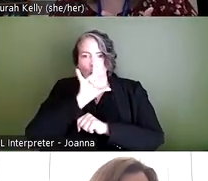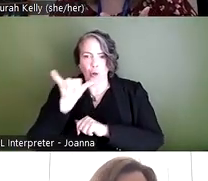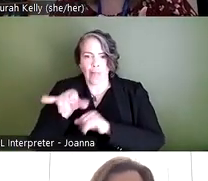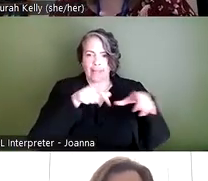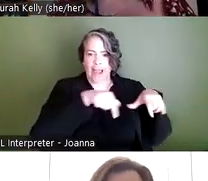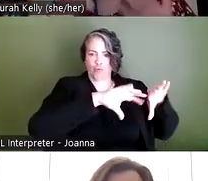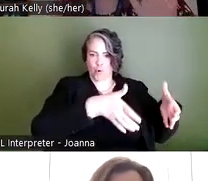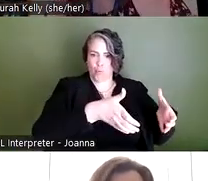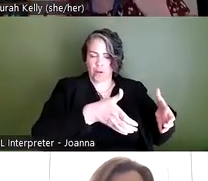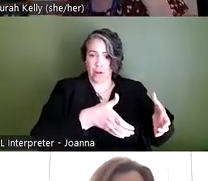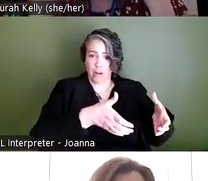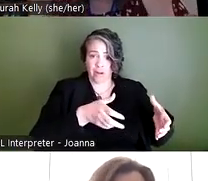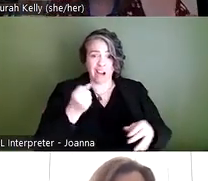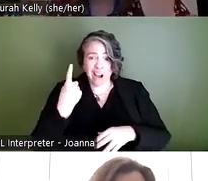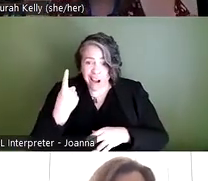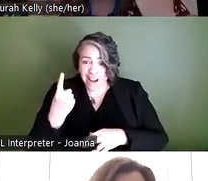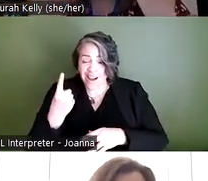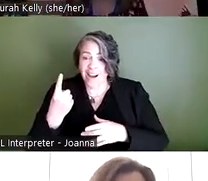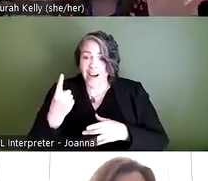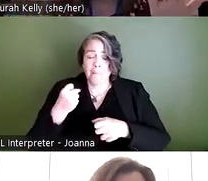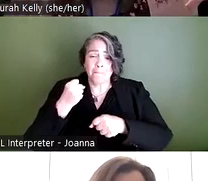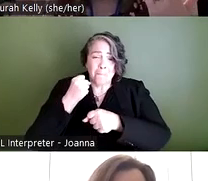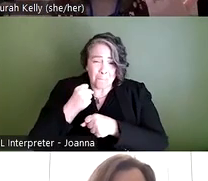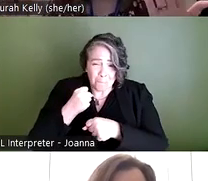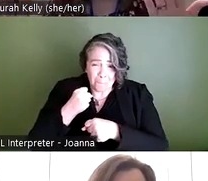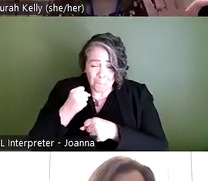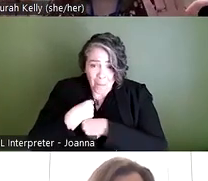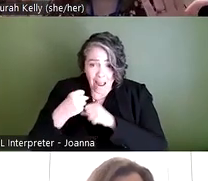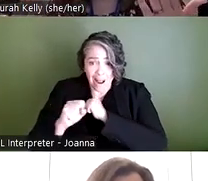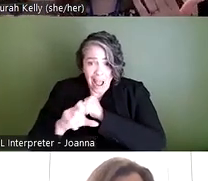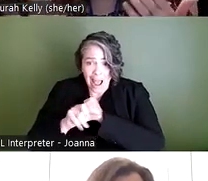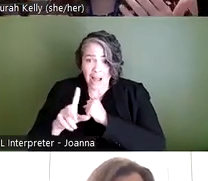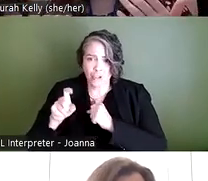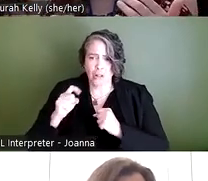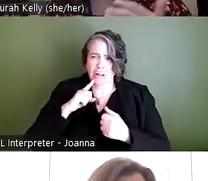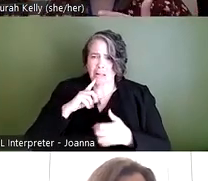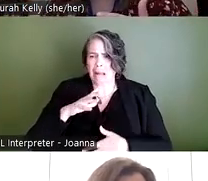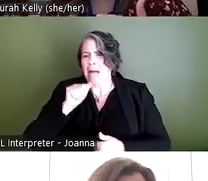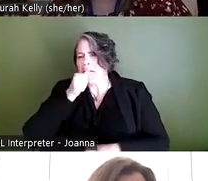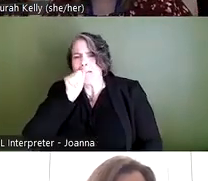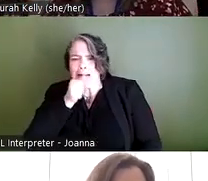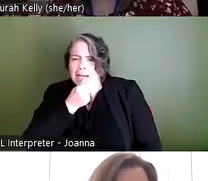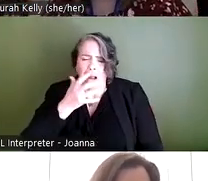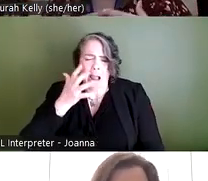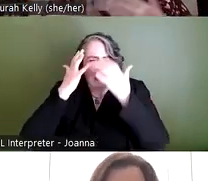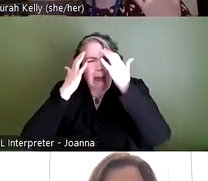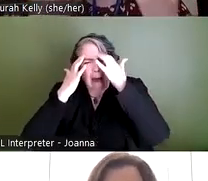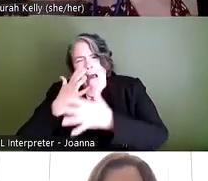using or clutching their head or looking like they're in pain or people that are in this, like,